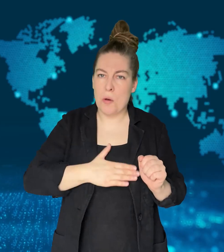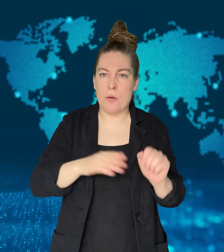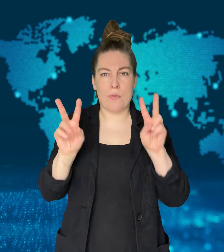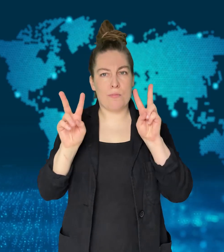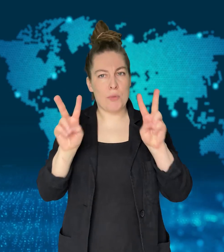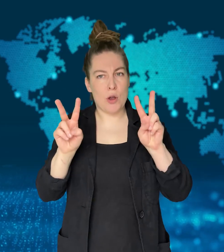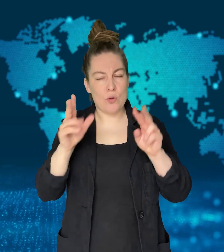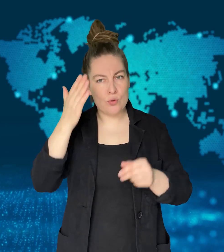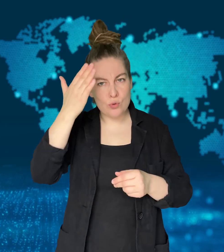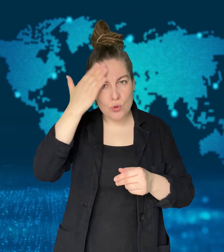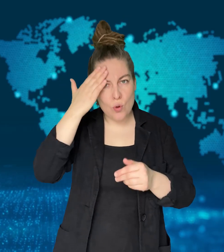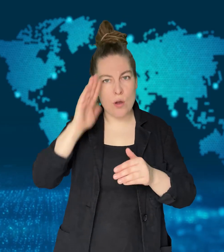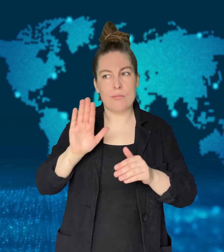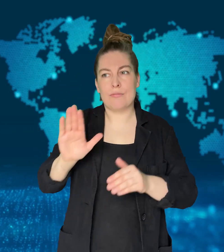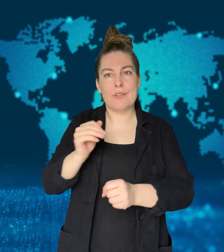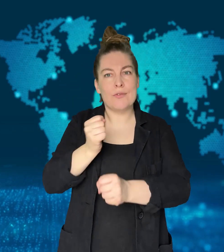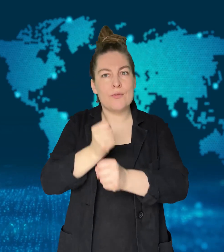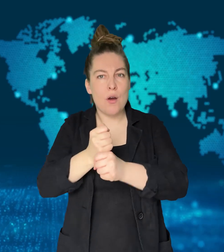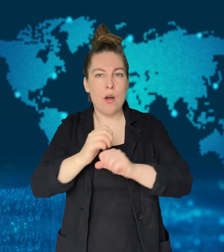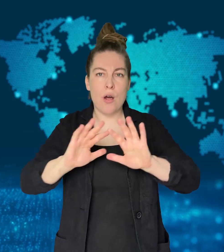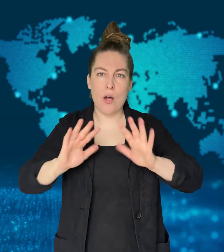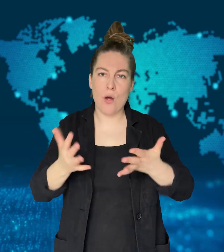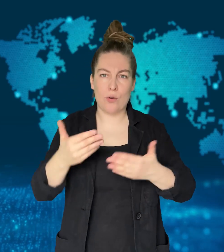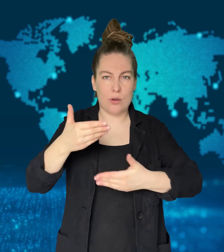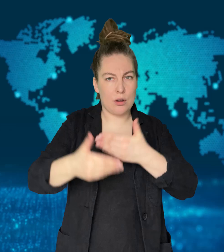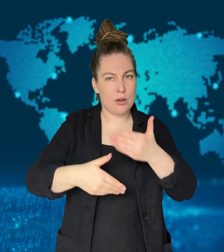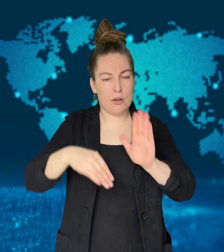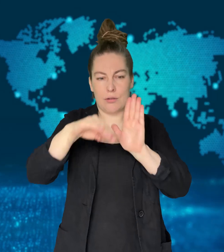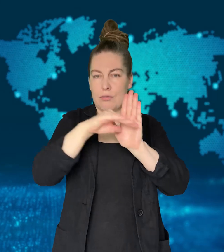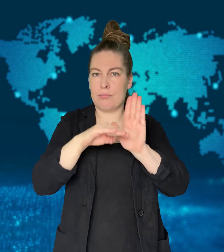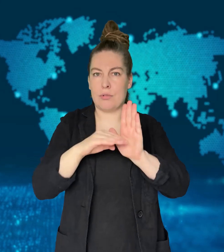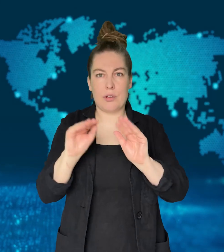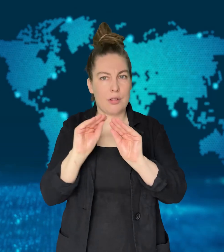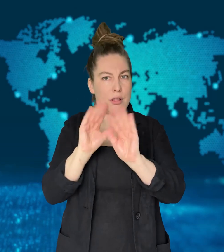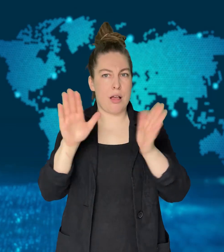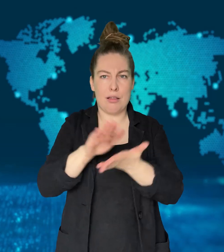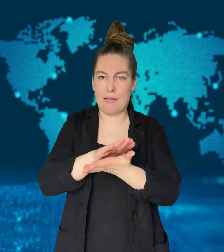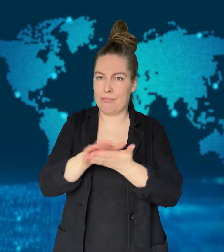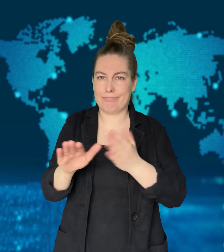the peaceful use of outer space,